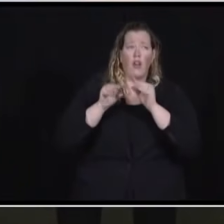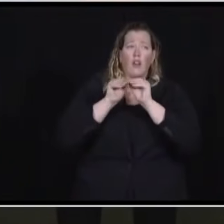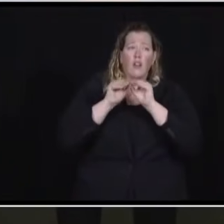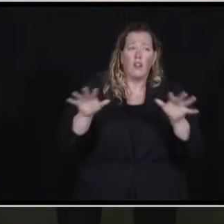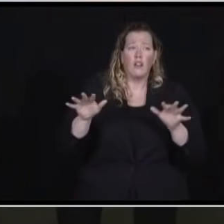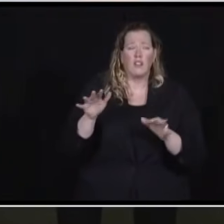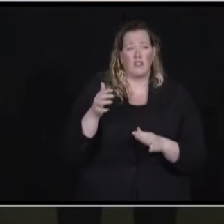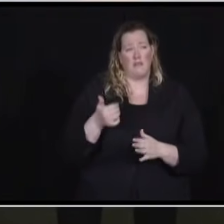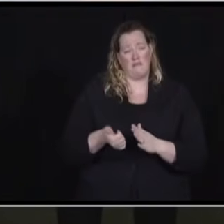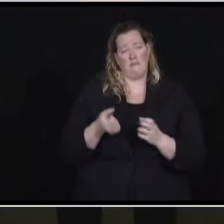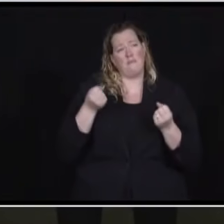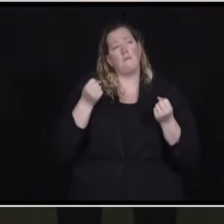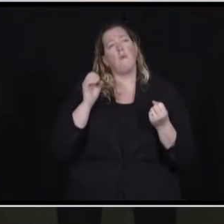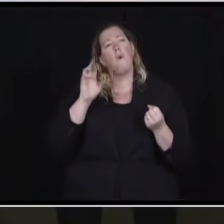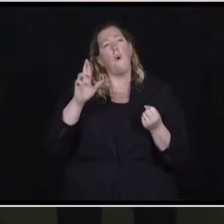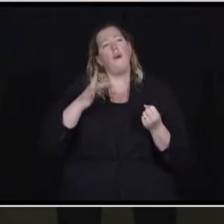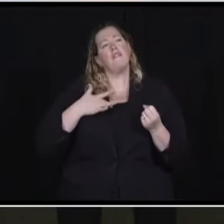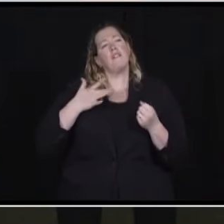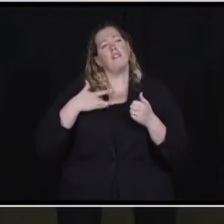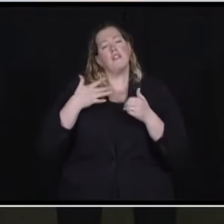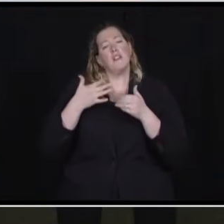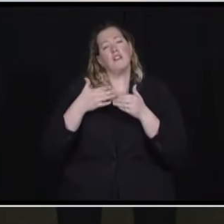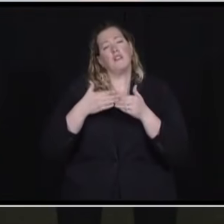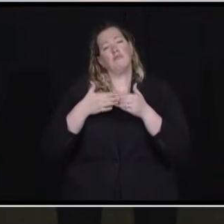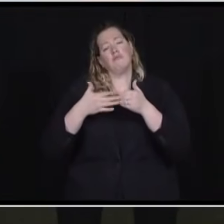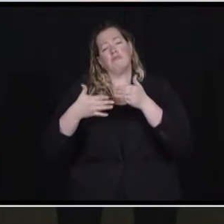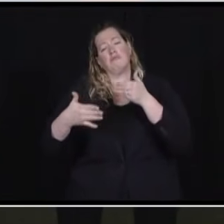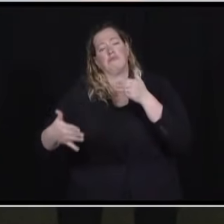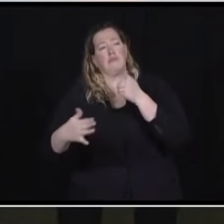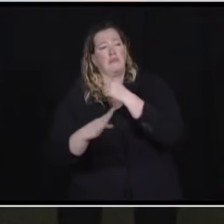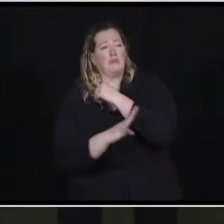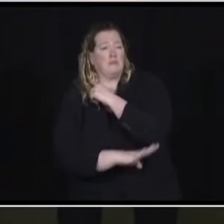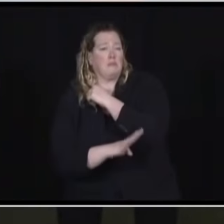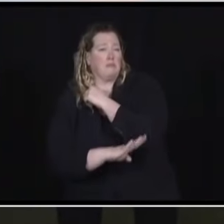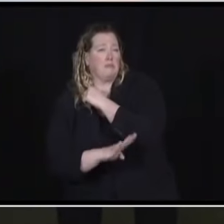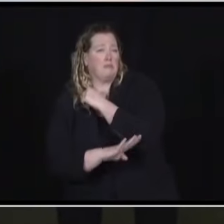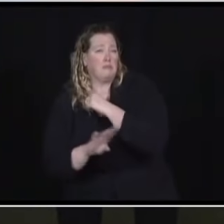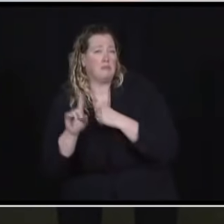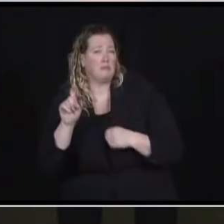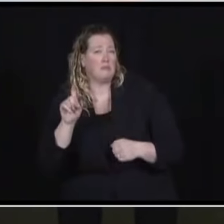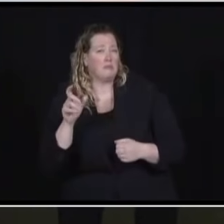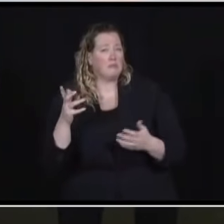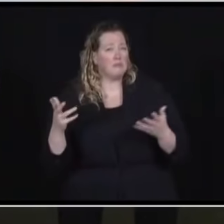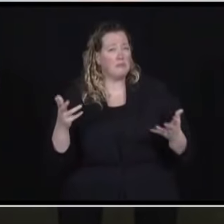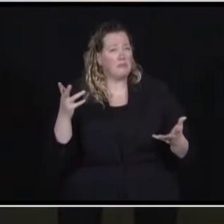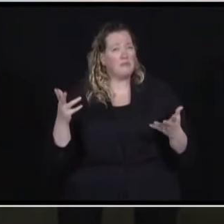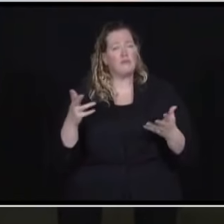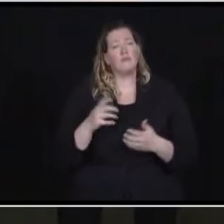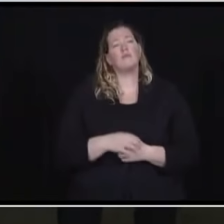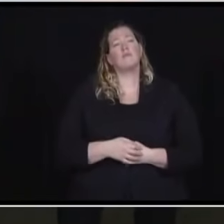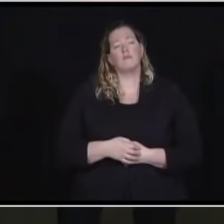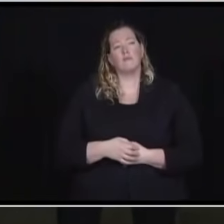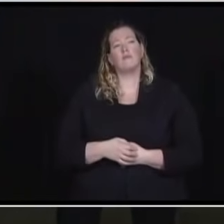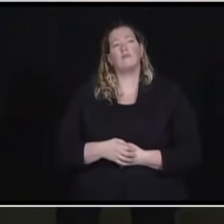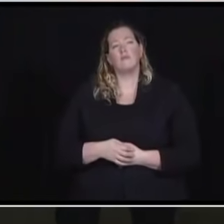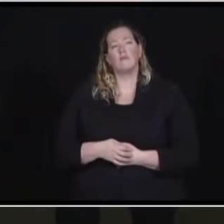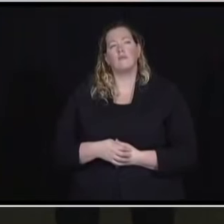workers to start in January and majority of the population including Ontario will be by September? Do you stand by those targets?